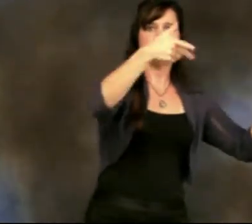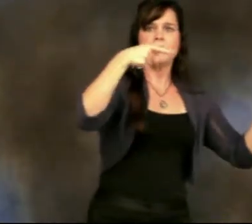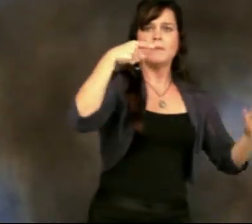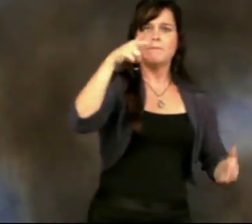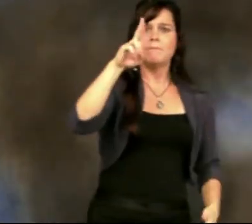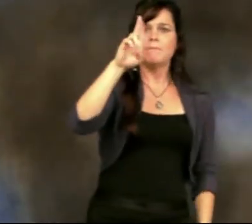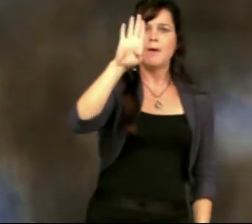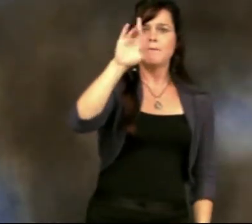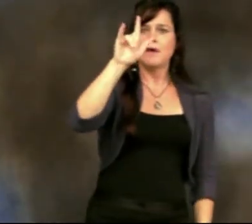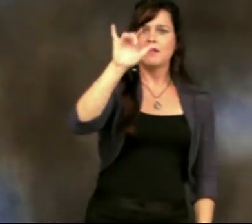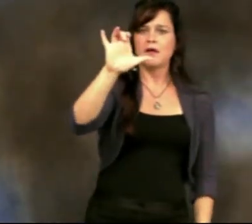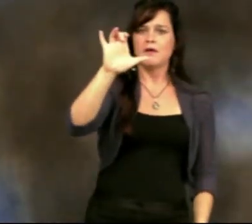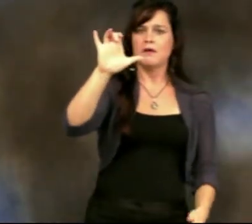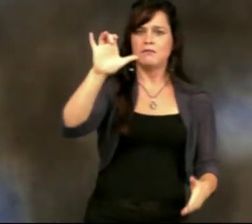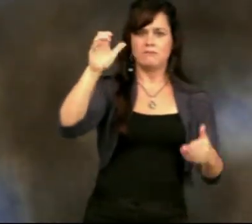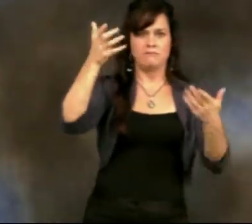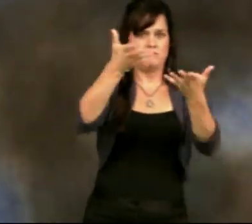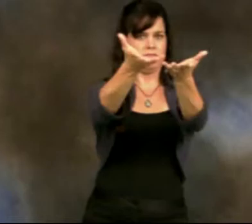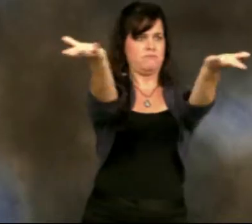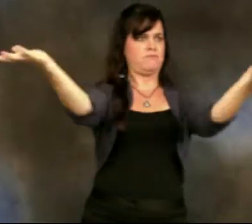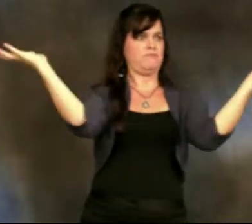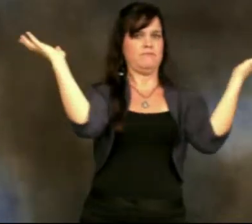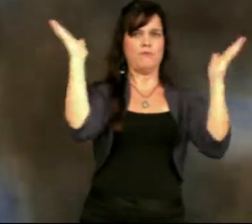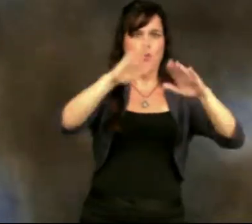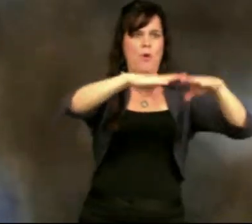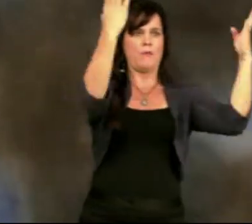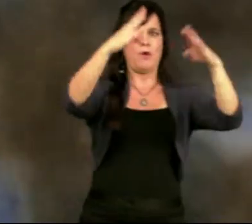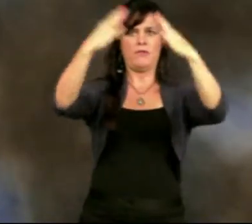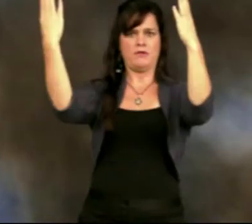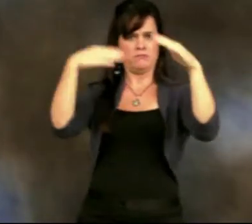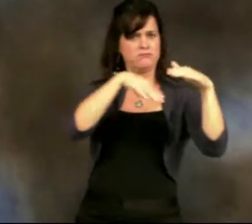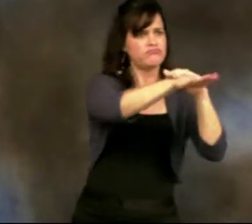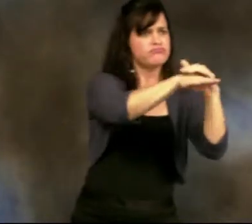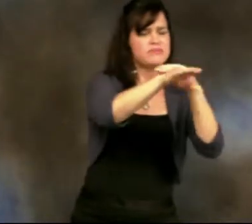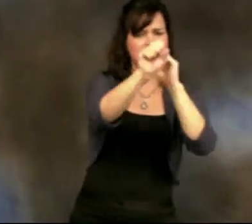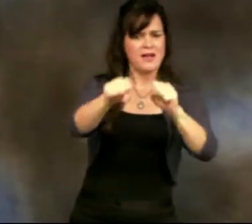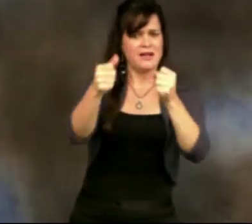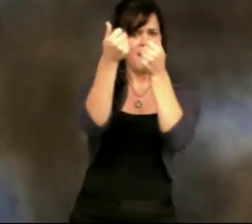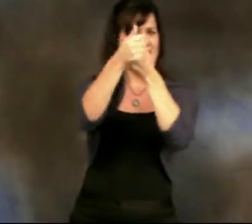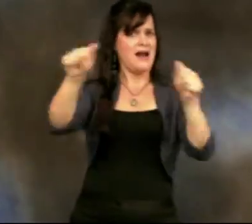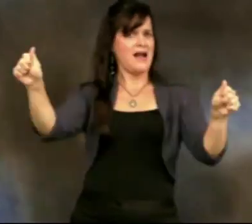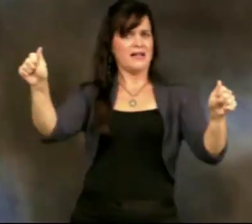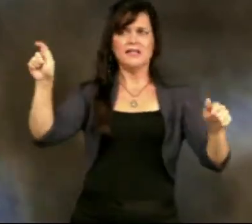care clinics are considered “public” locations and are required to provide public accommodations.